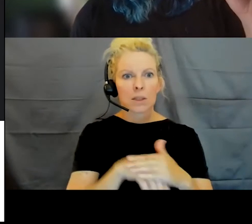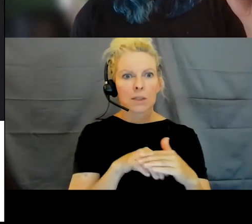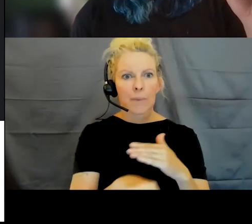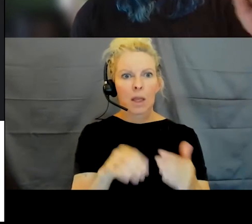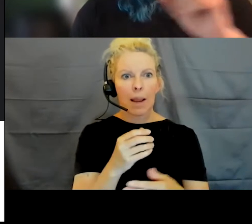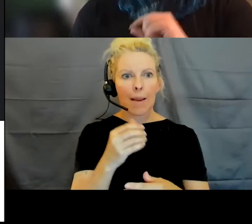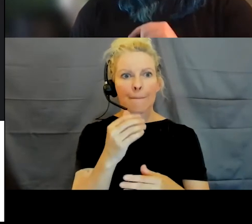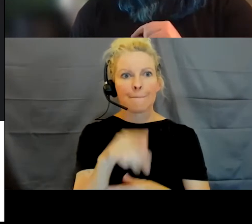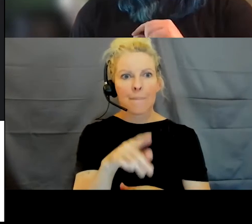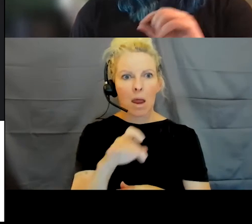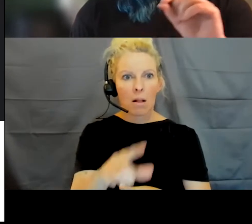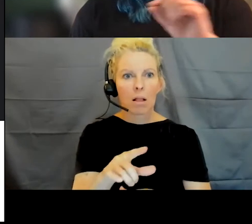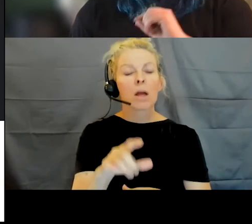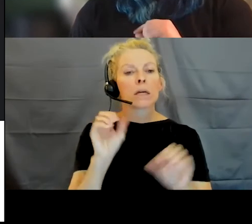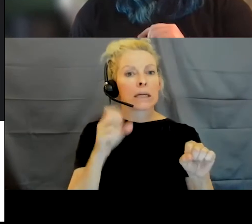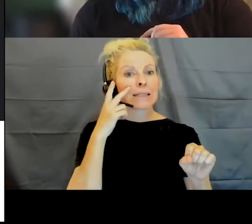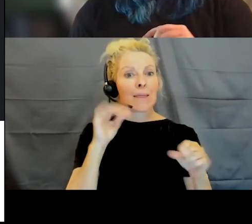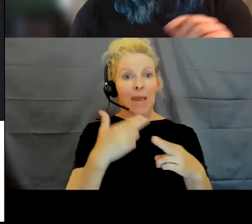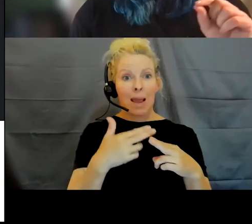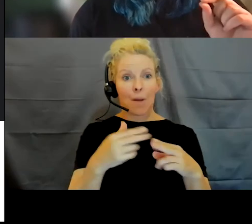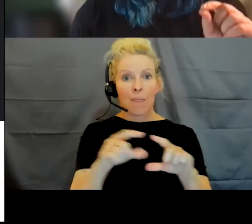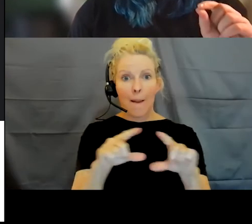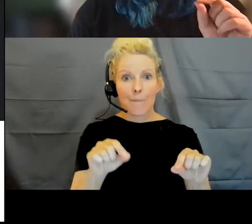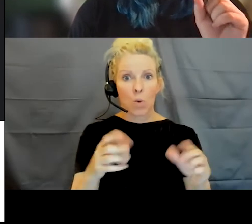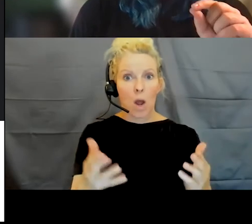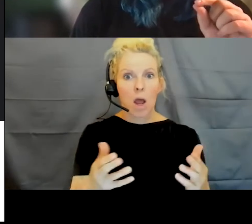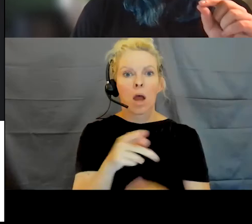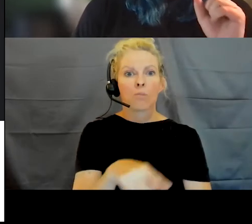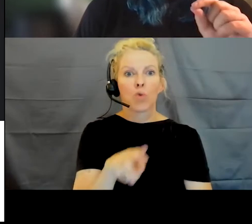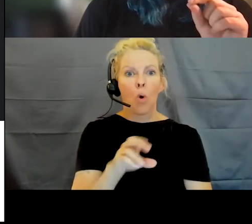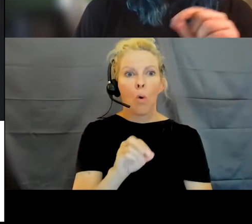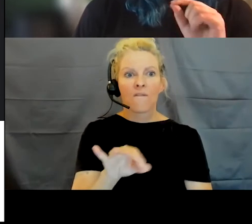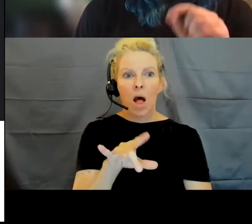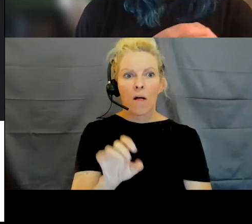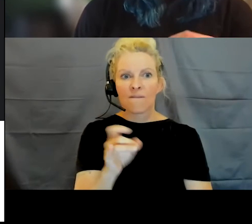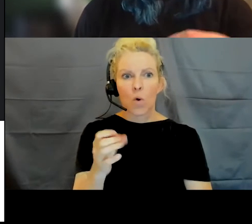see the name of that button is "profile form" and that is being brought in by the aria-labelledby